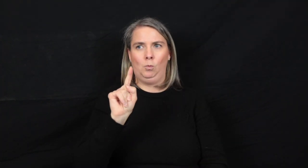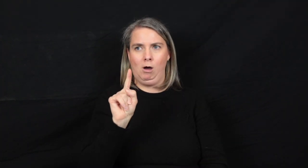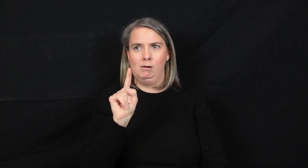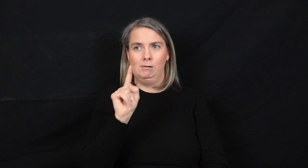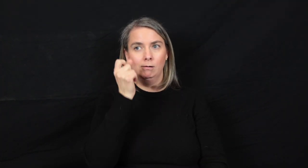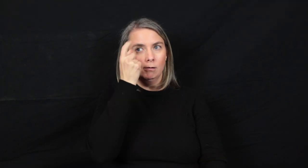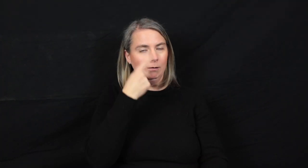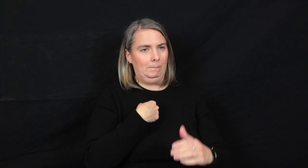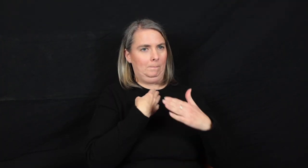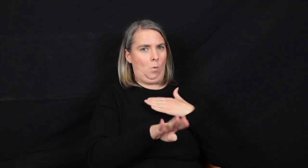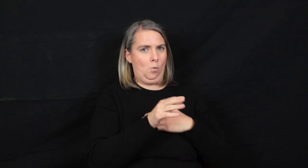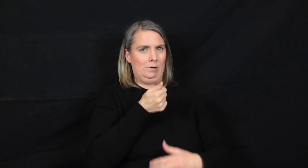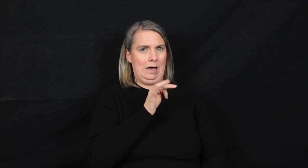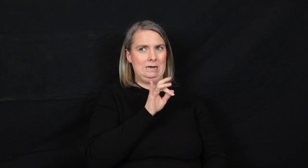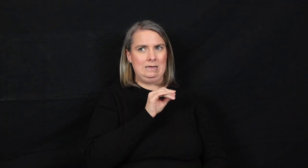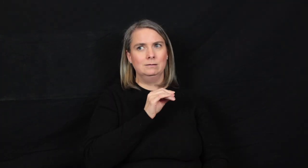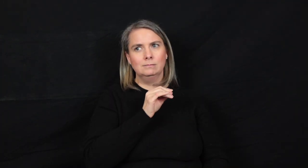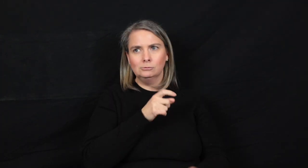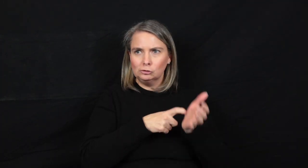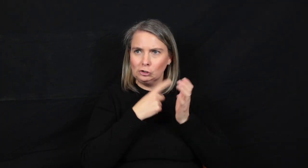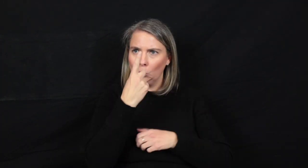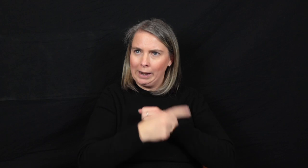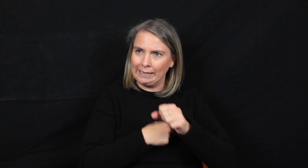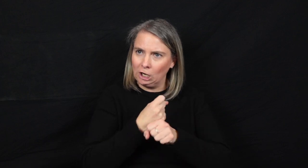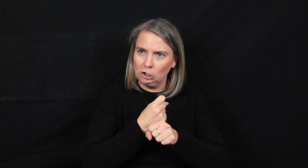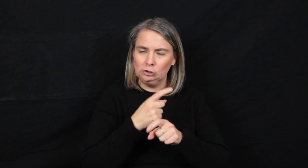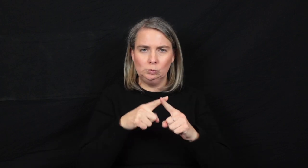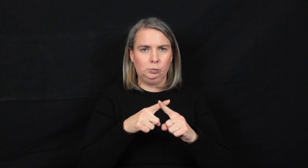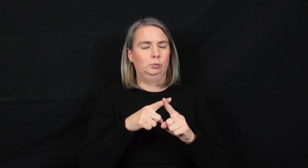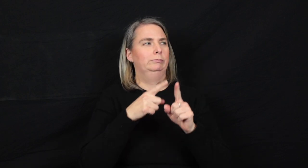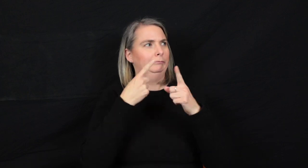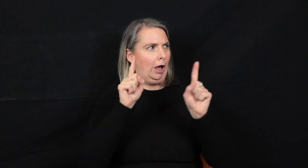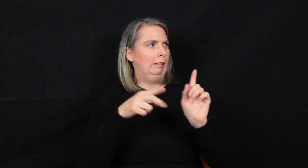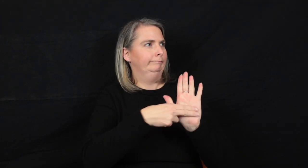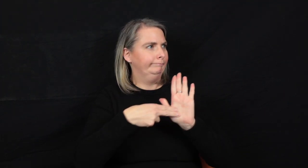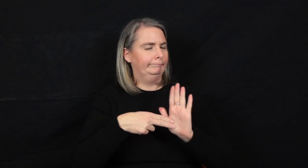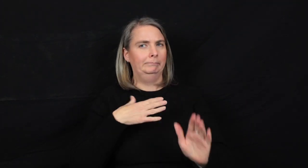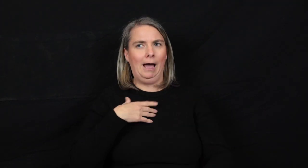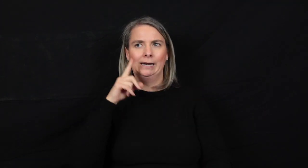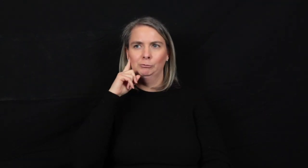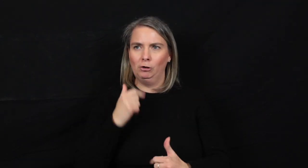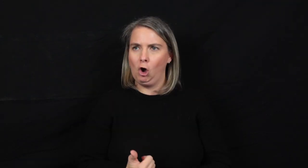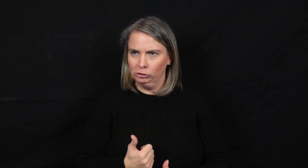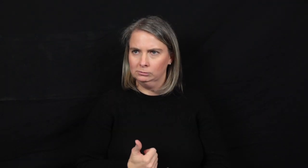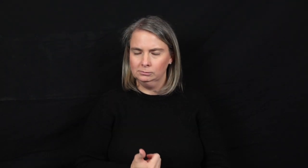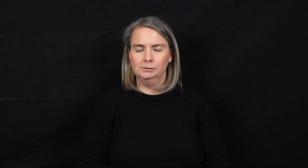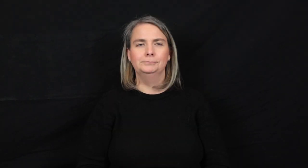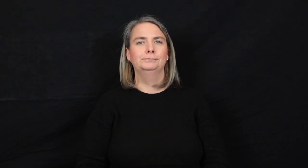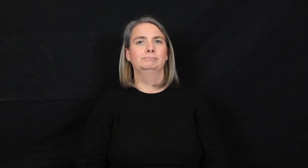was July 1981. I was born in 1980 so it took them a full year to diagnose my hearing loss.